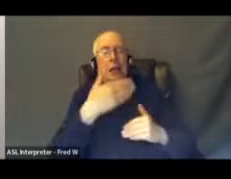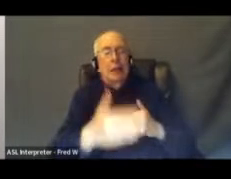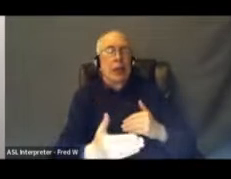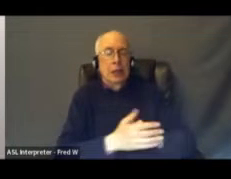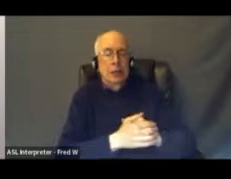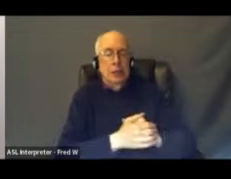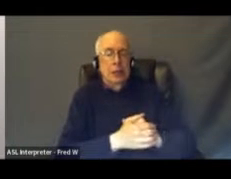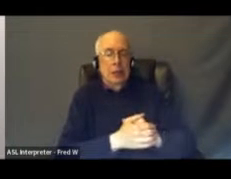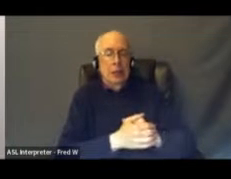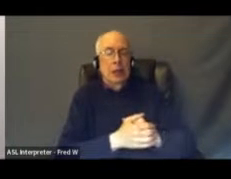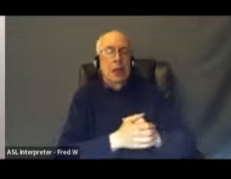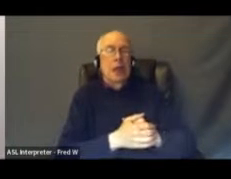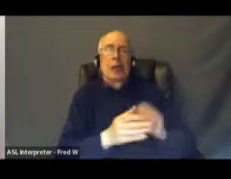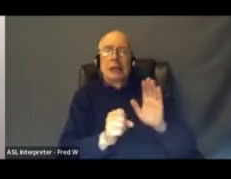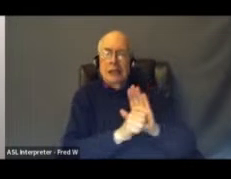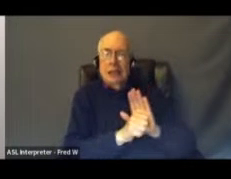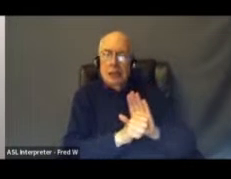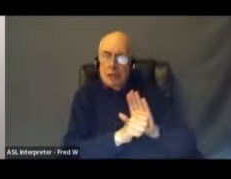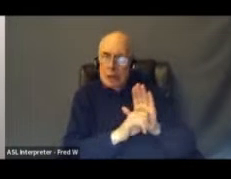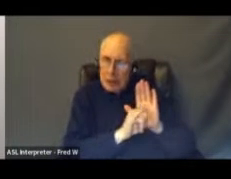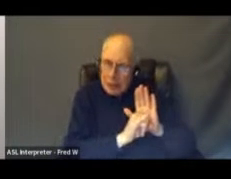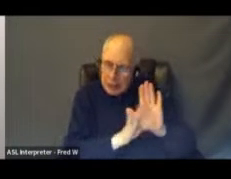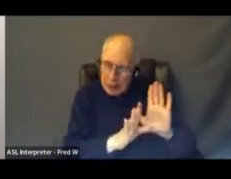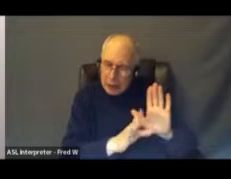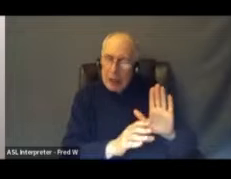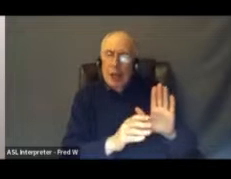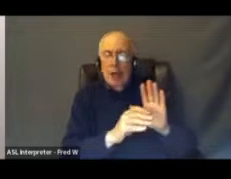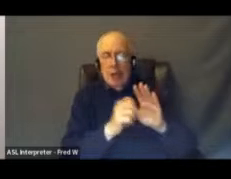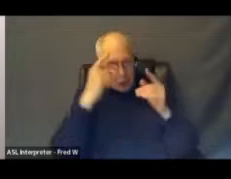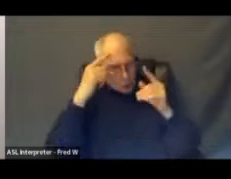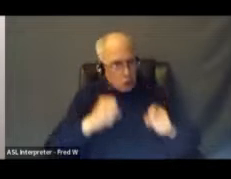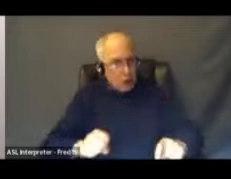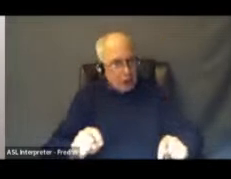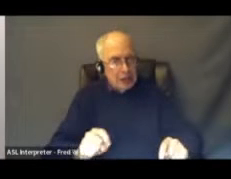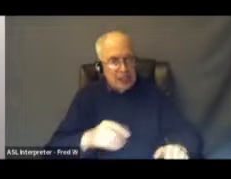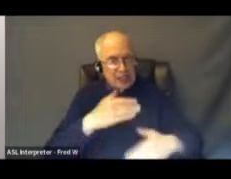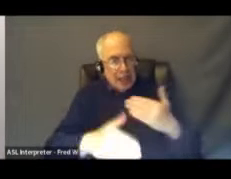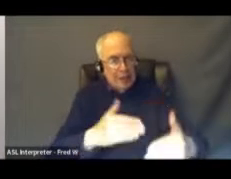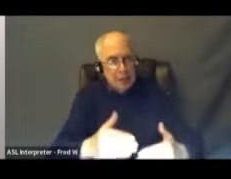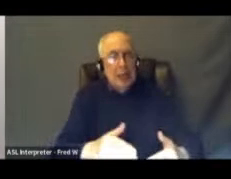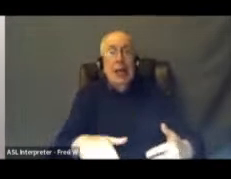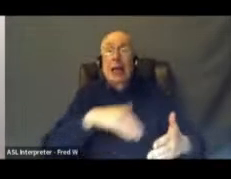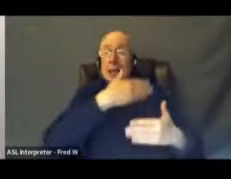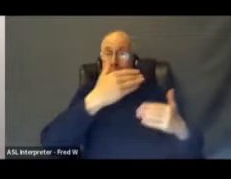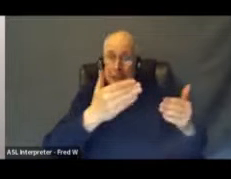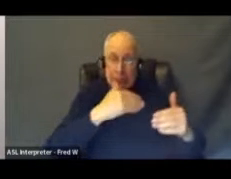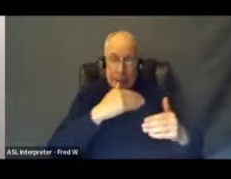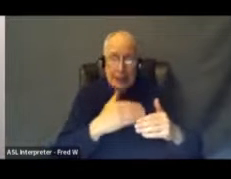symptom identification and symptom strategy steps is to discuss what type of resources the survivor might be interested